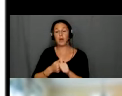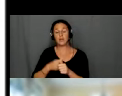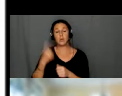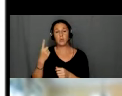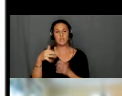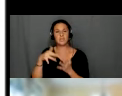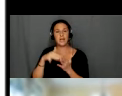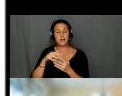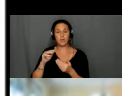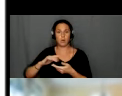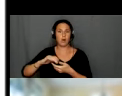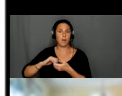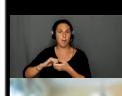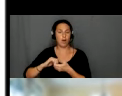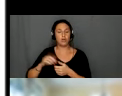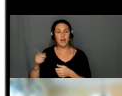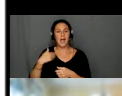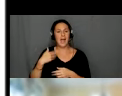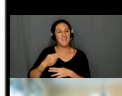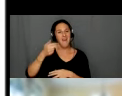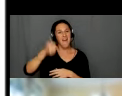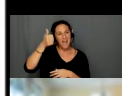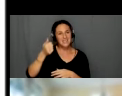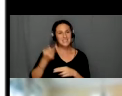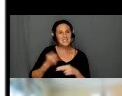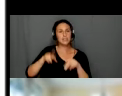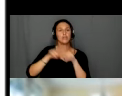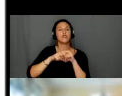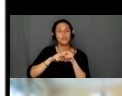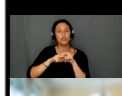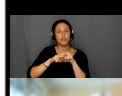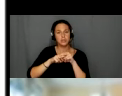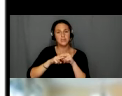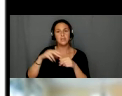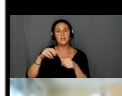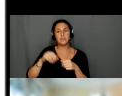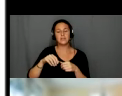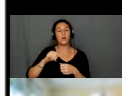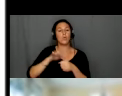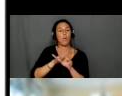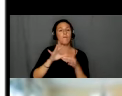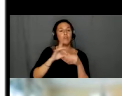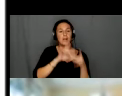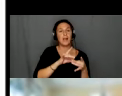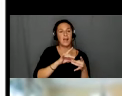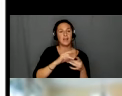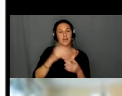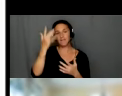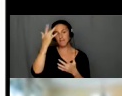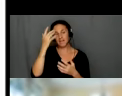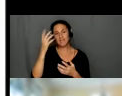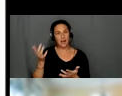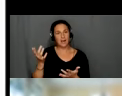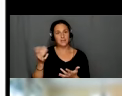at UC Merced, had the highest increase in COVID related fatalities during the pandemic of any industry because